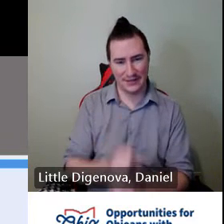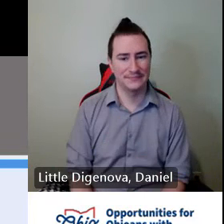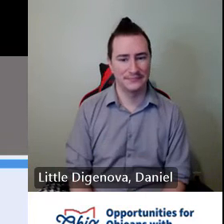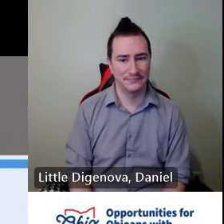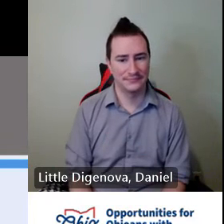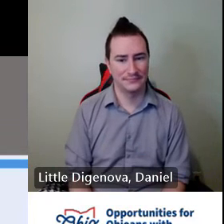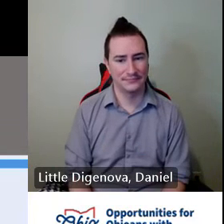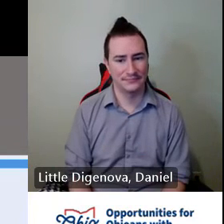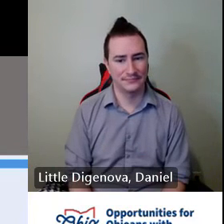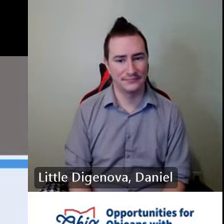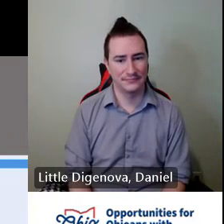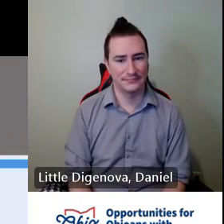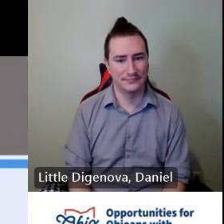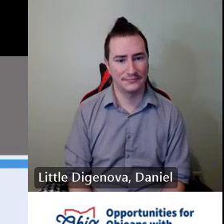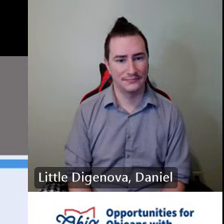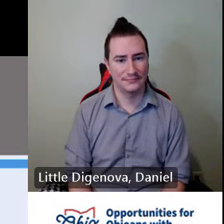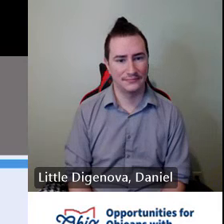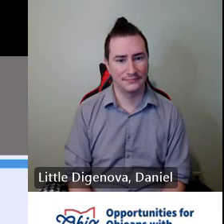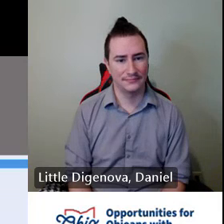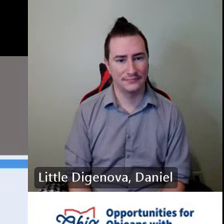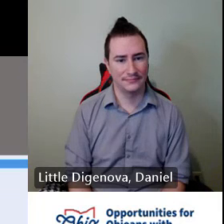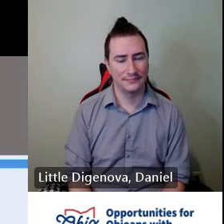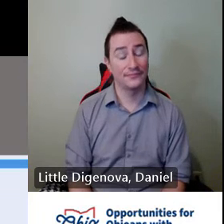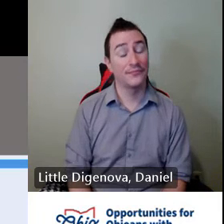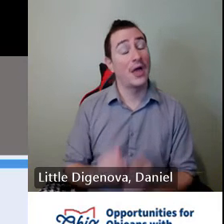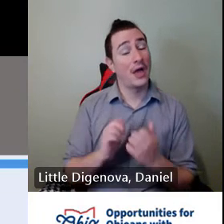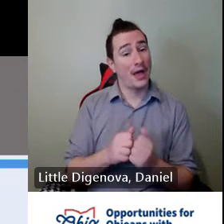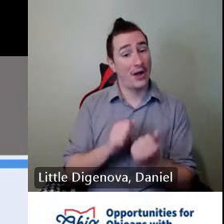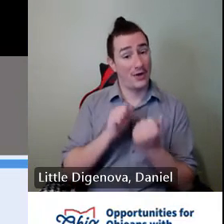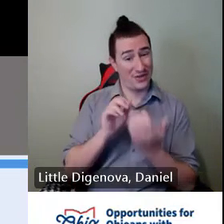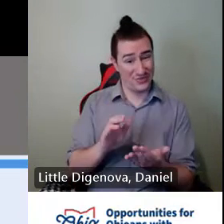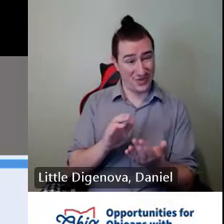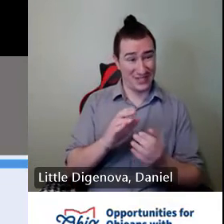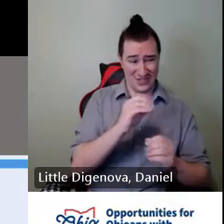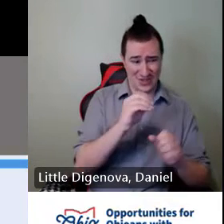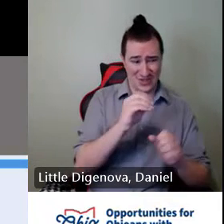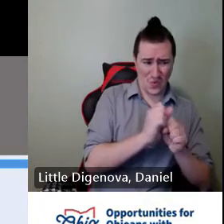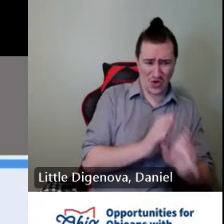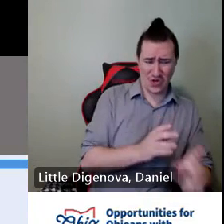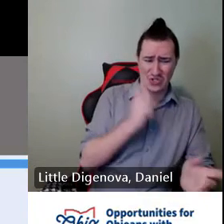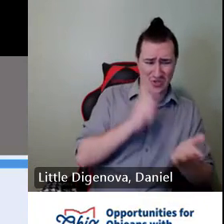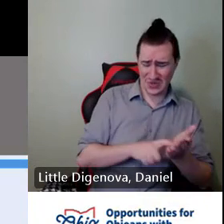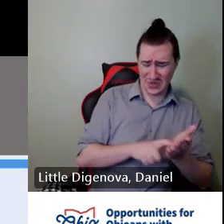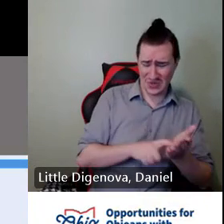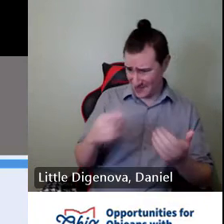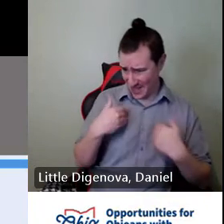that coworkers have about the accommodations they notice their colleagues receiving. Sometimes a disability